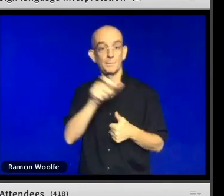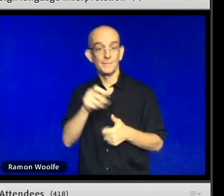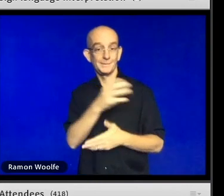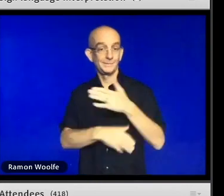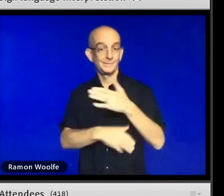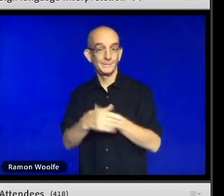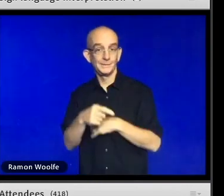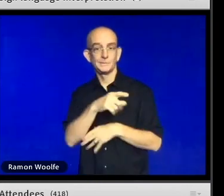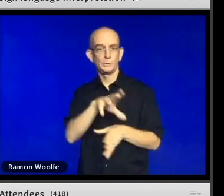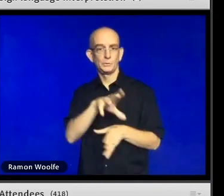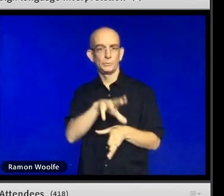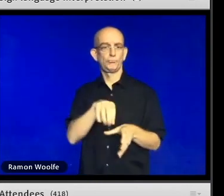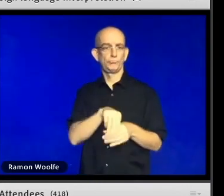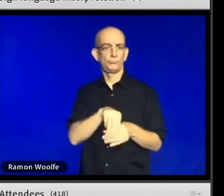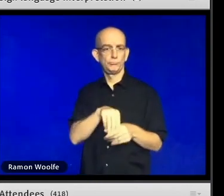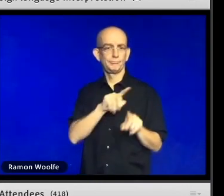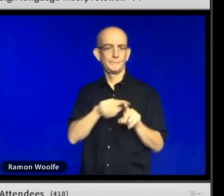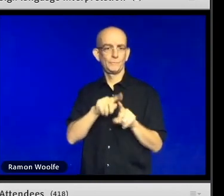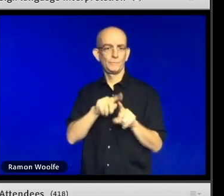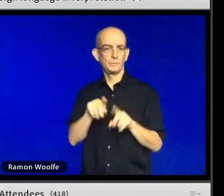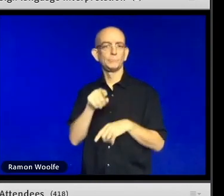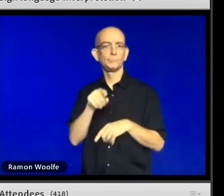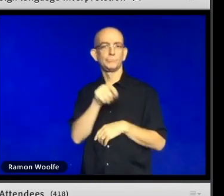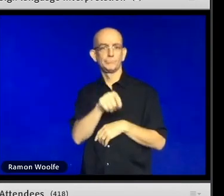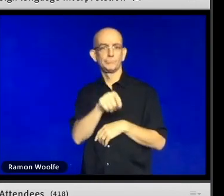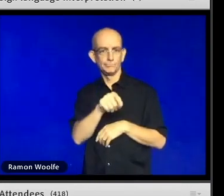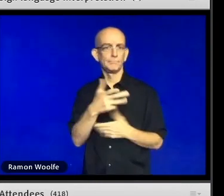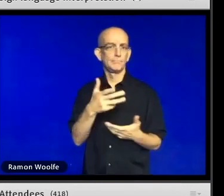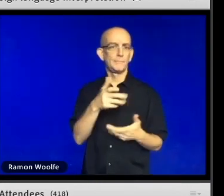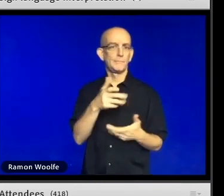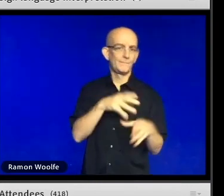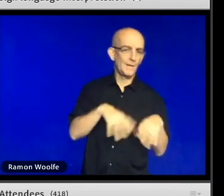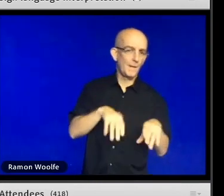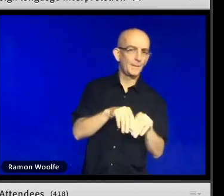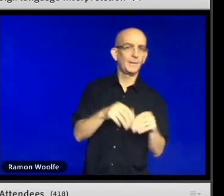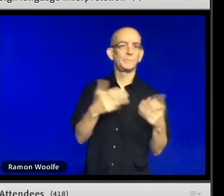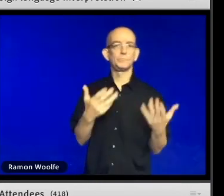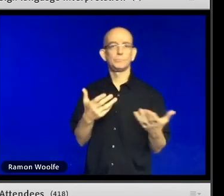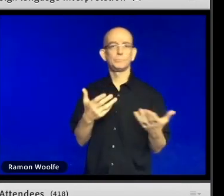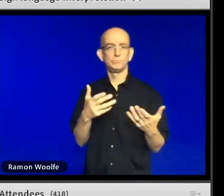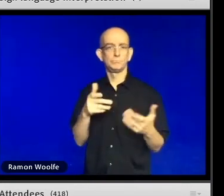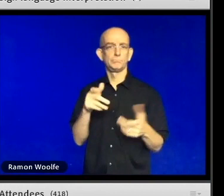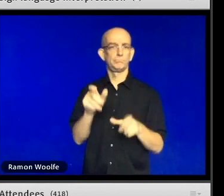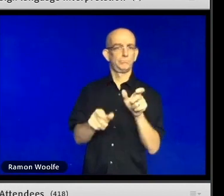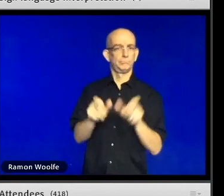data. We have also the preparation of the country report because as we are working in